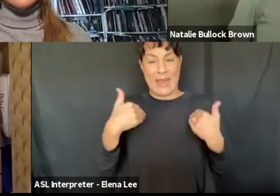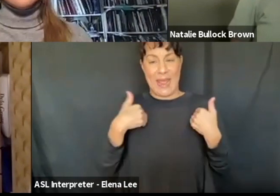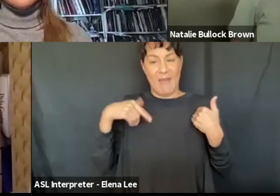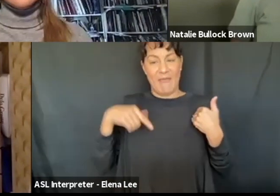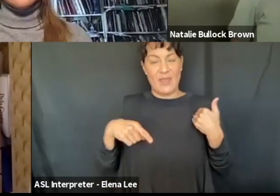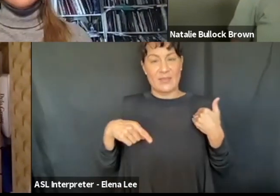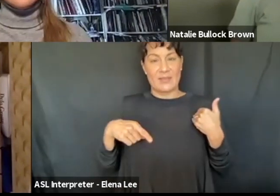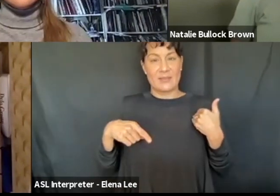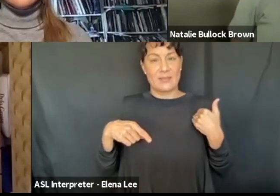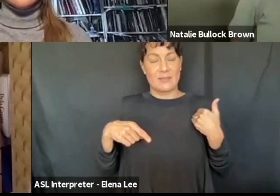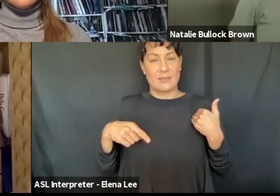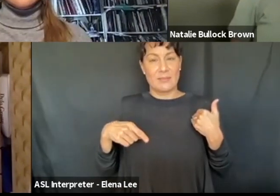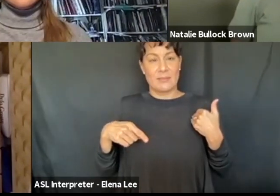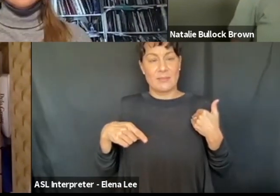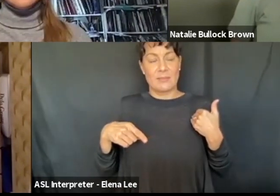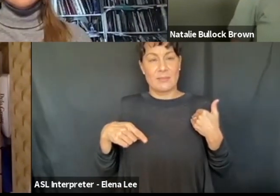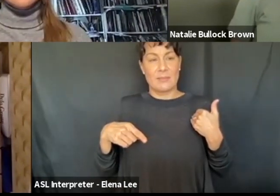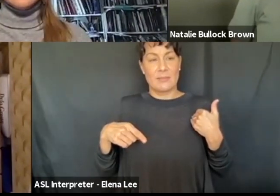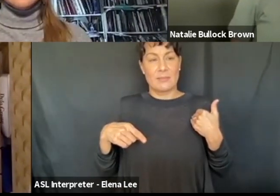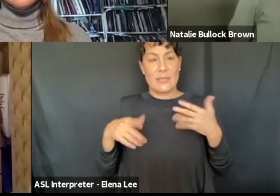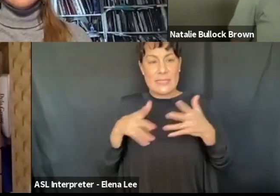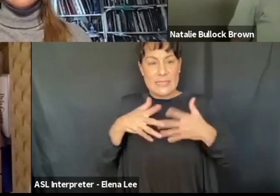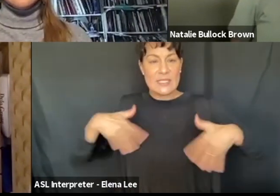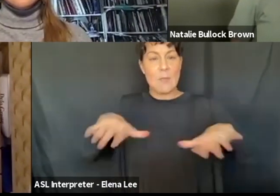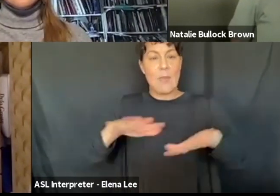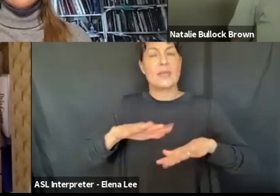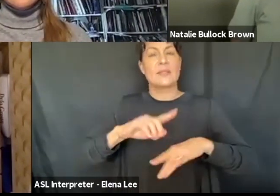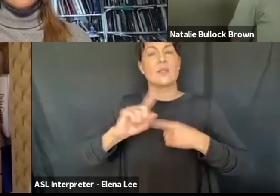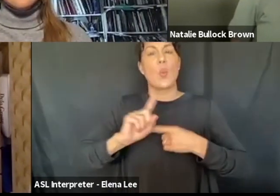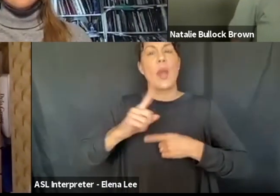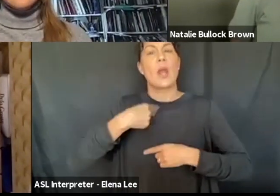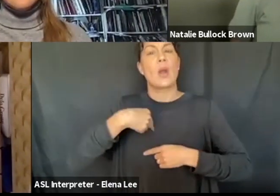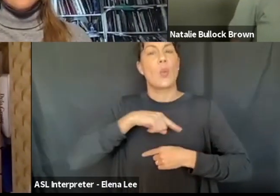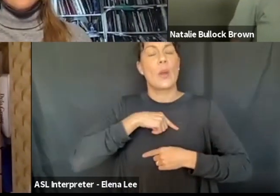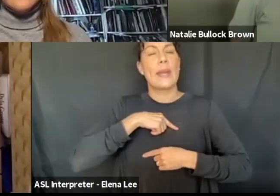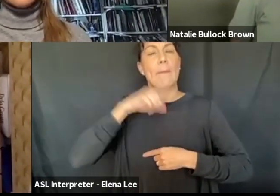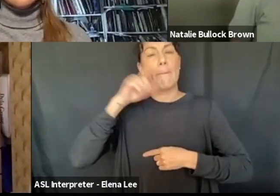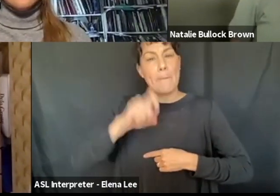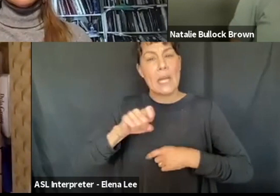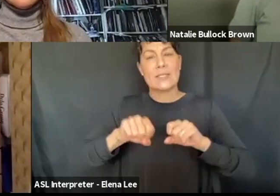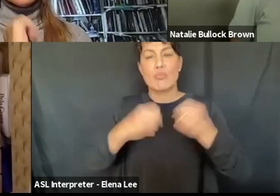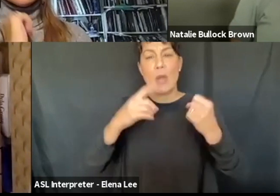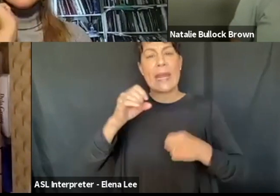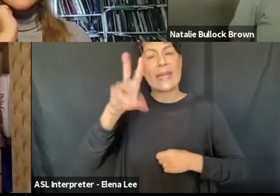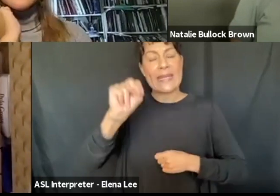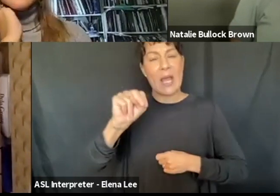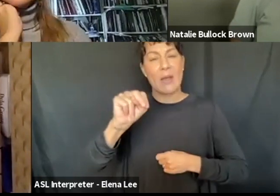it's really just about breaking it down to the fundamentals and just being very as transparent as you can be.